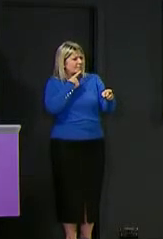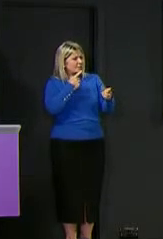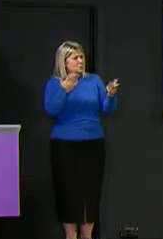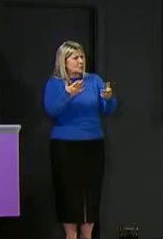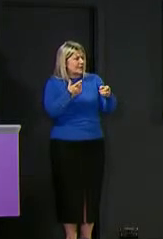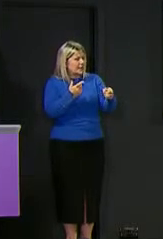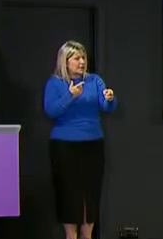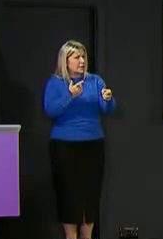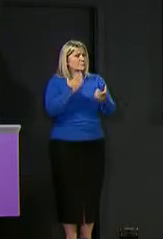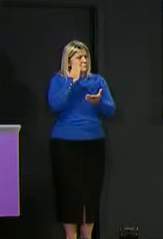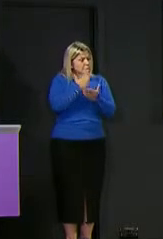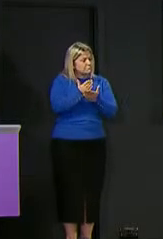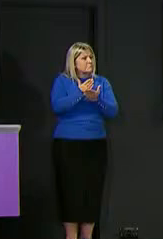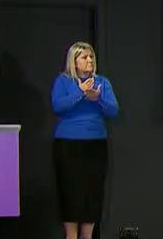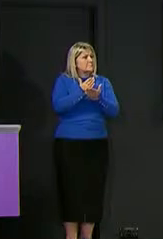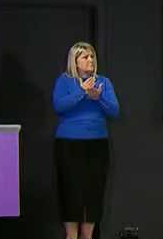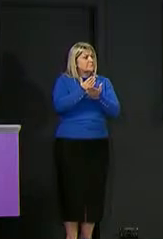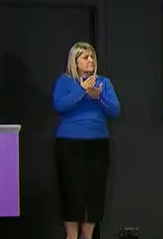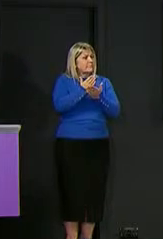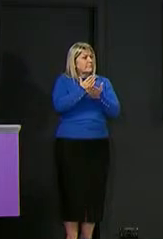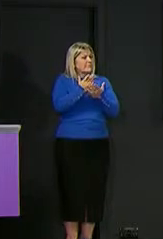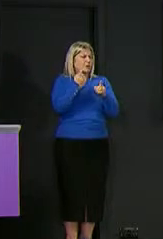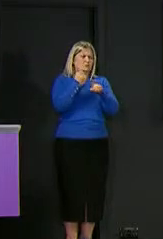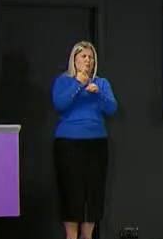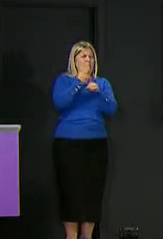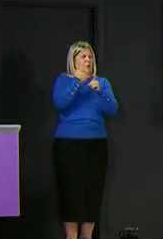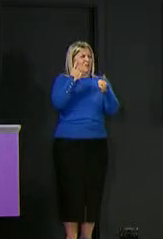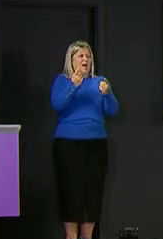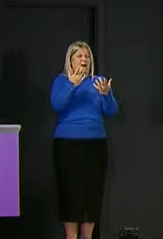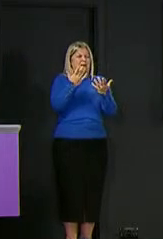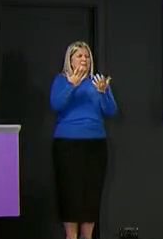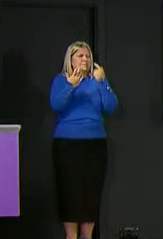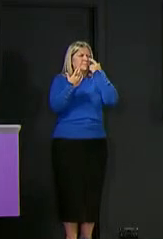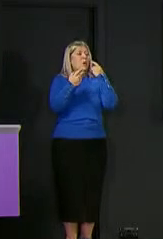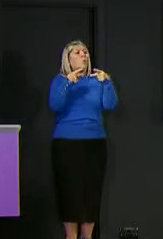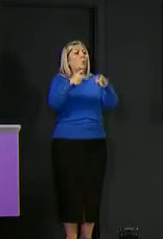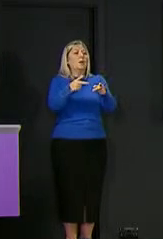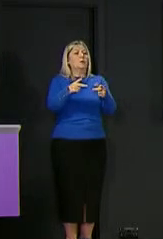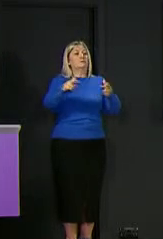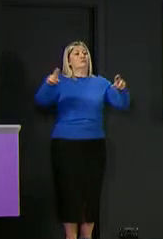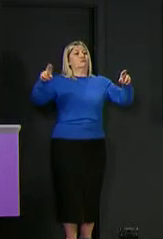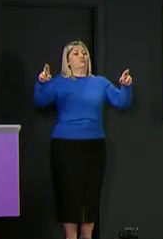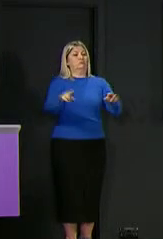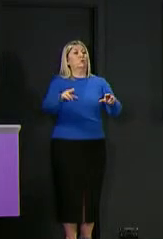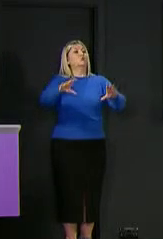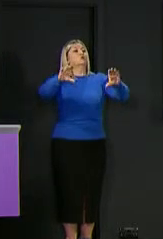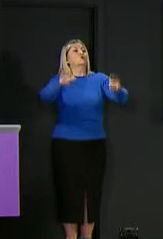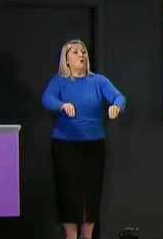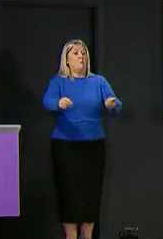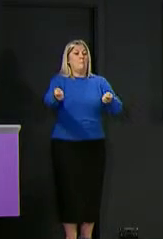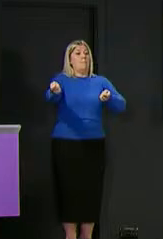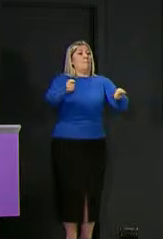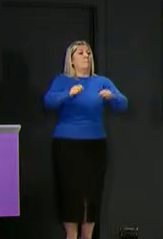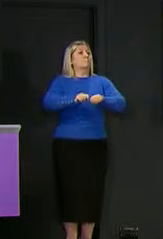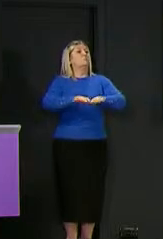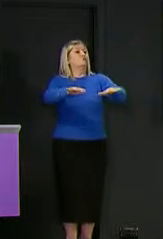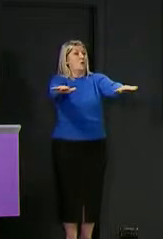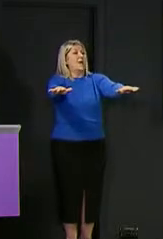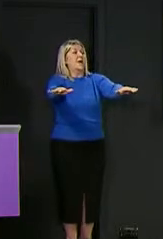re-considering a so-called circuit breaker as part of the look at new restrictions? And